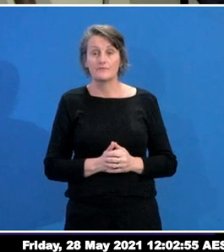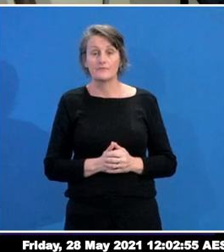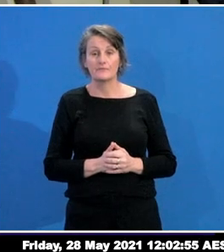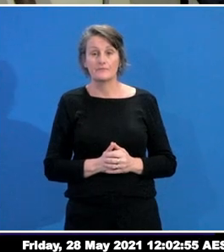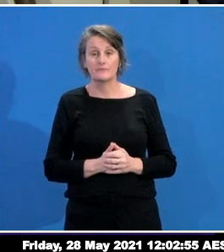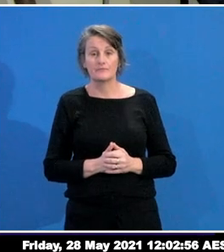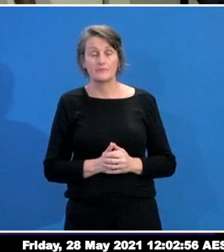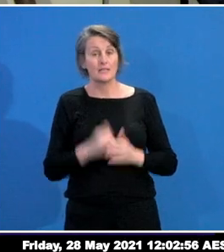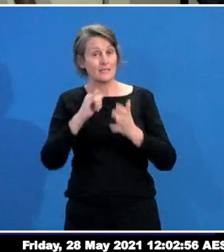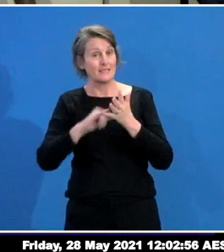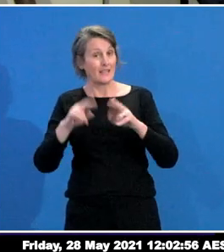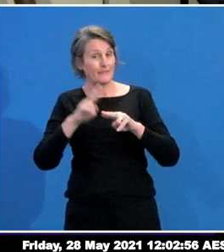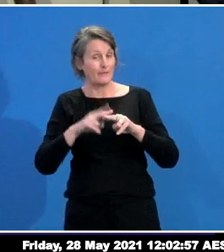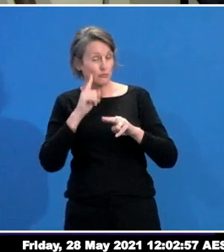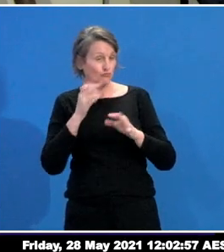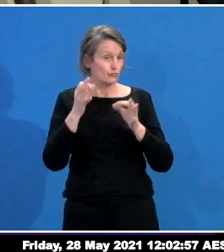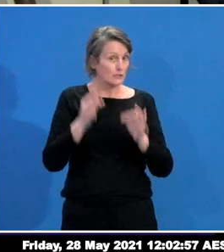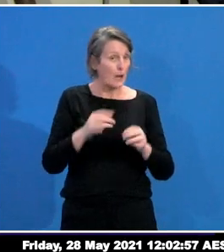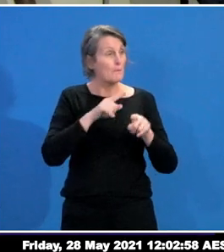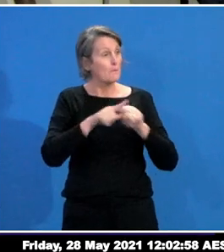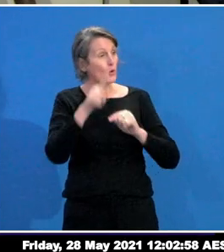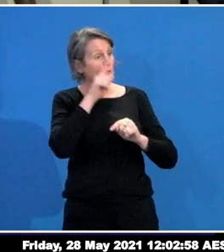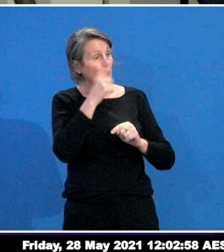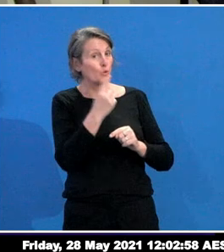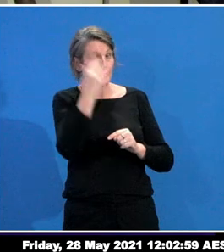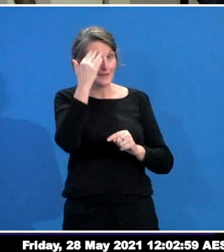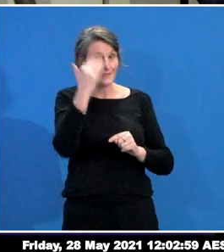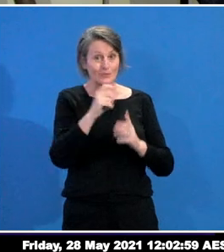been determined that most people with an intellectual disability do not have the